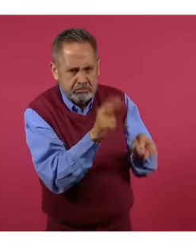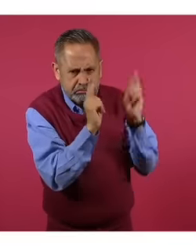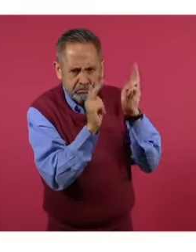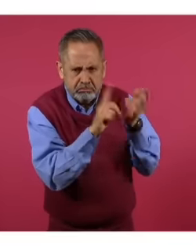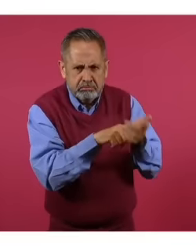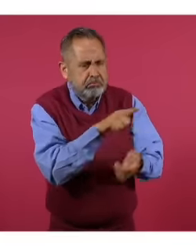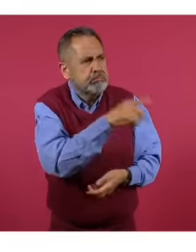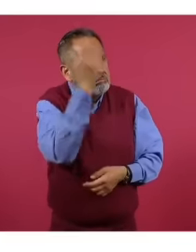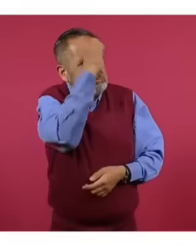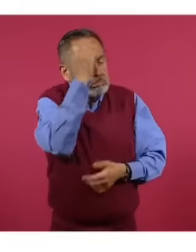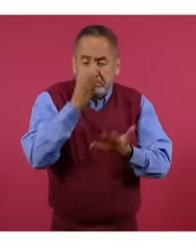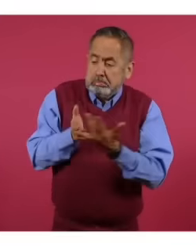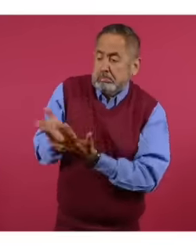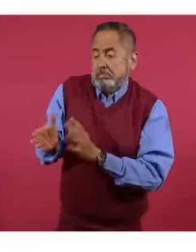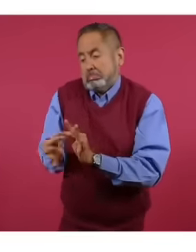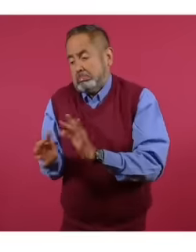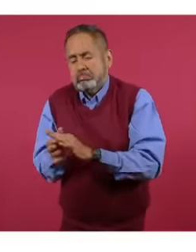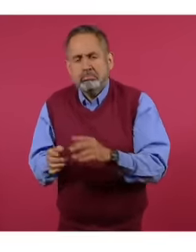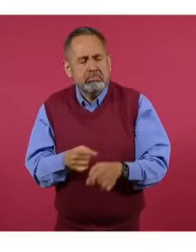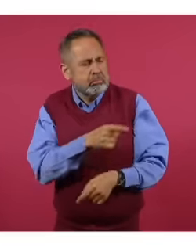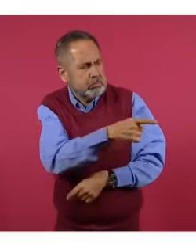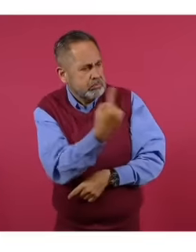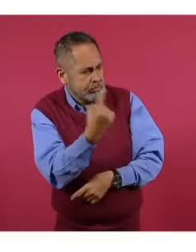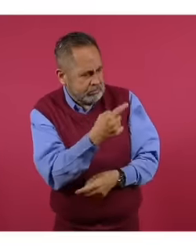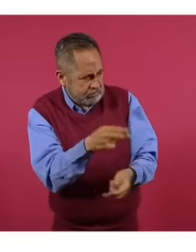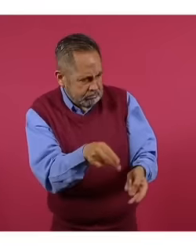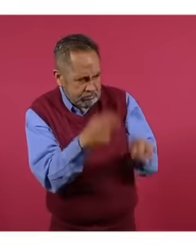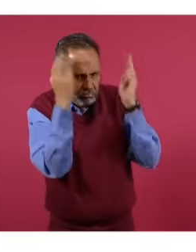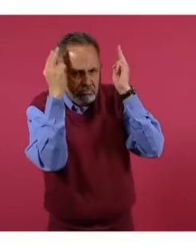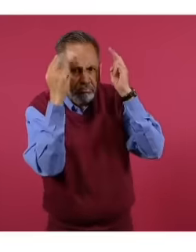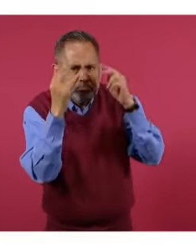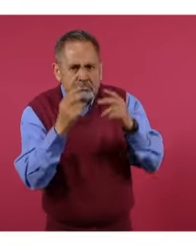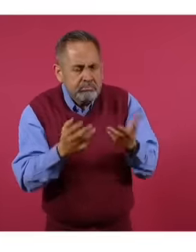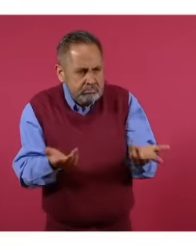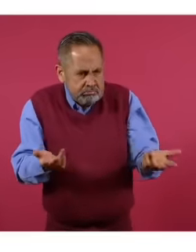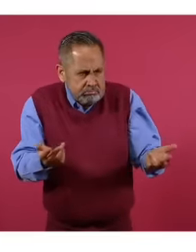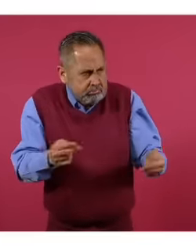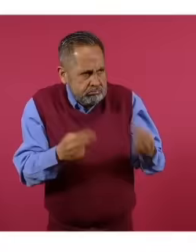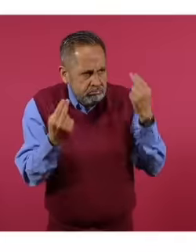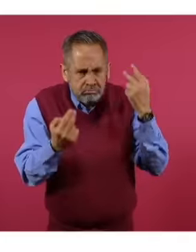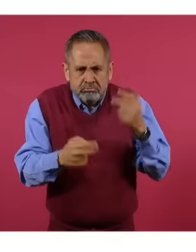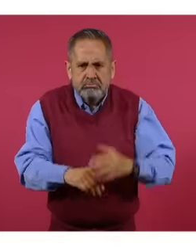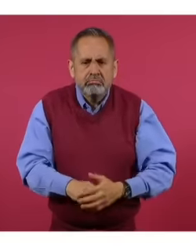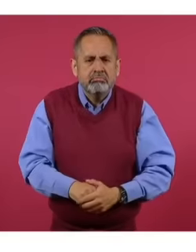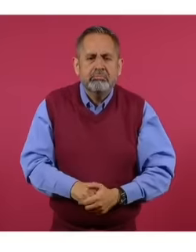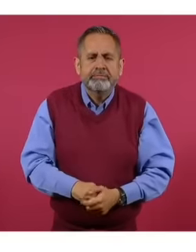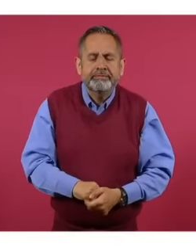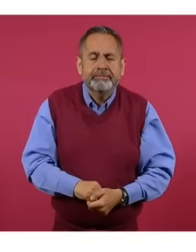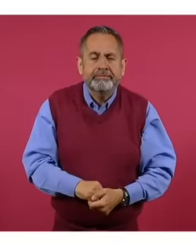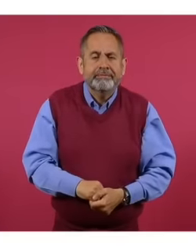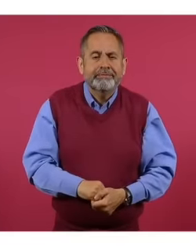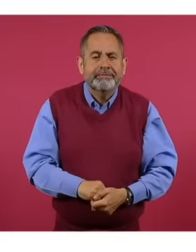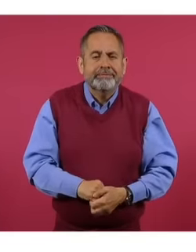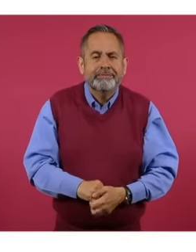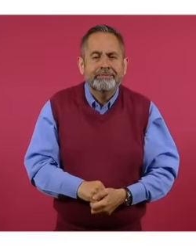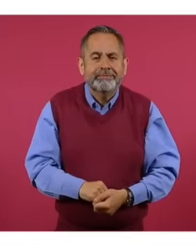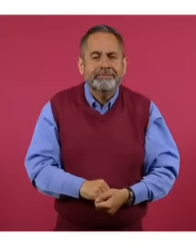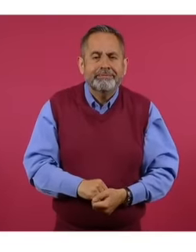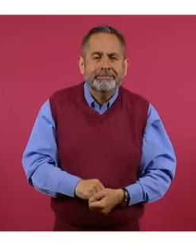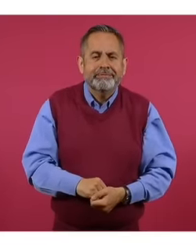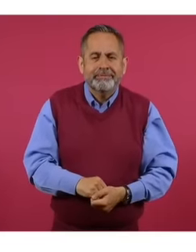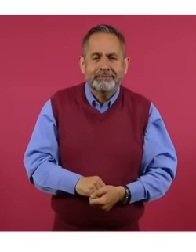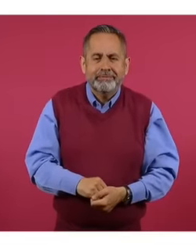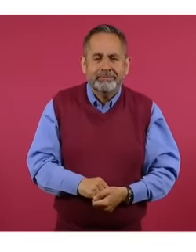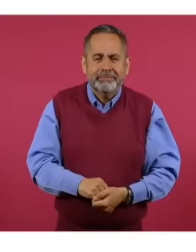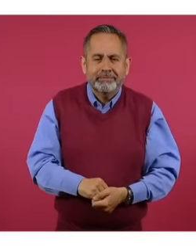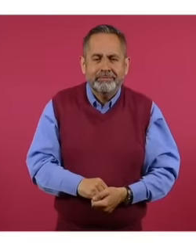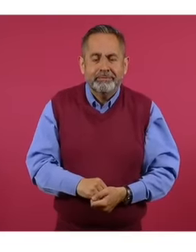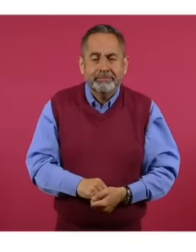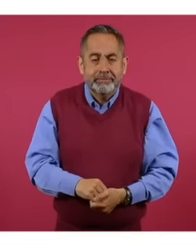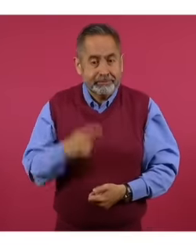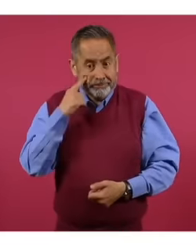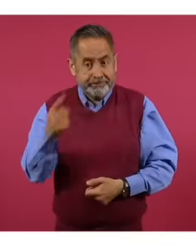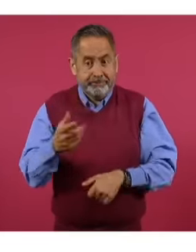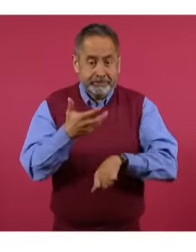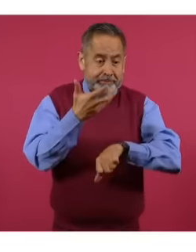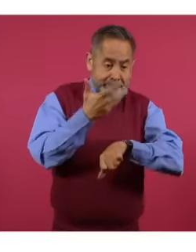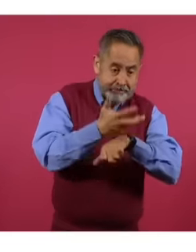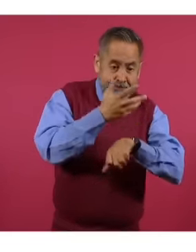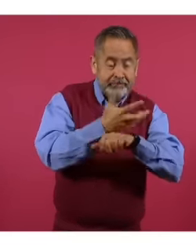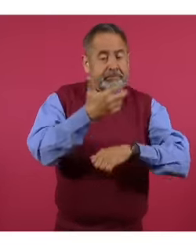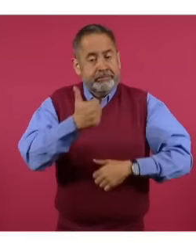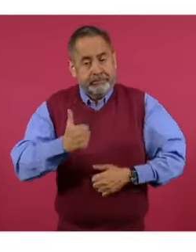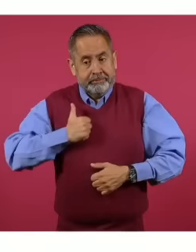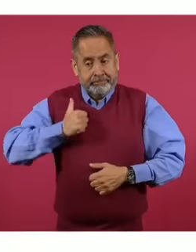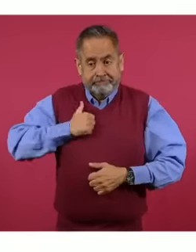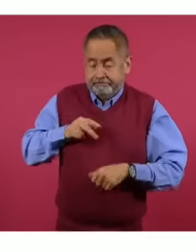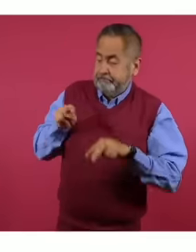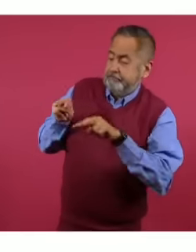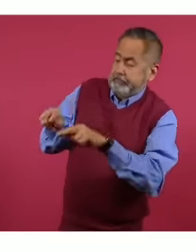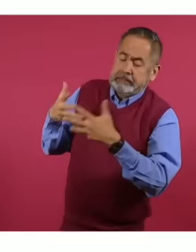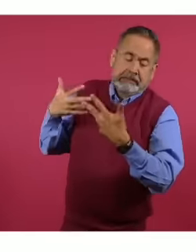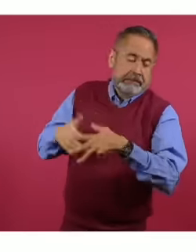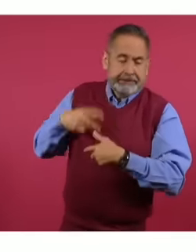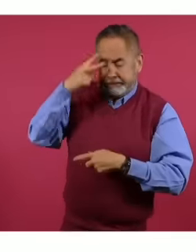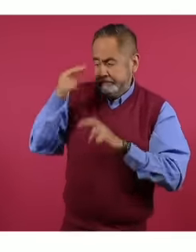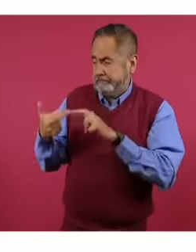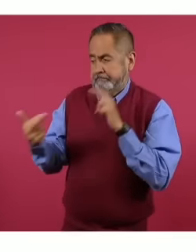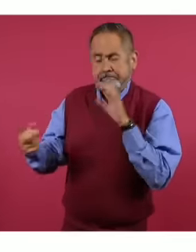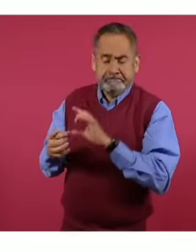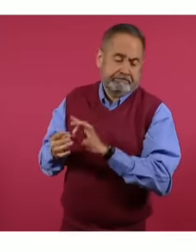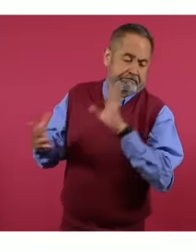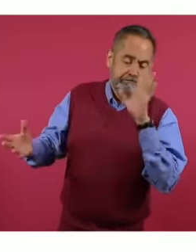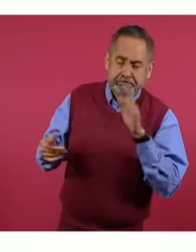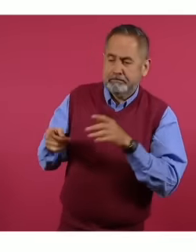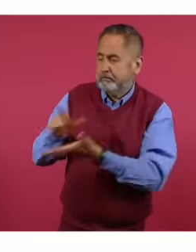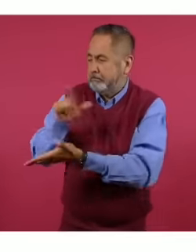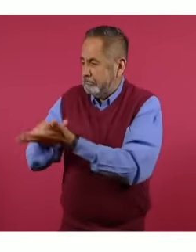issue, the United States and Canada see a risk in relation to Mexico due to judicial reform and I don't know